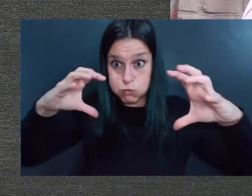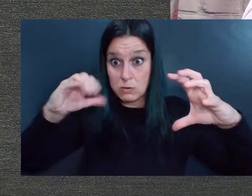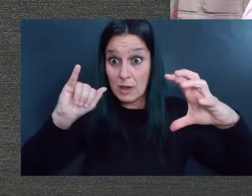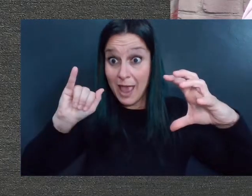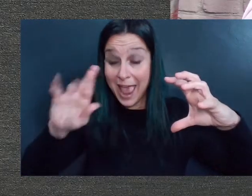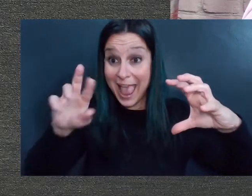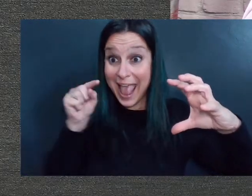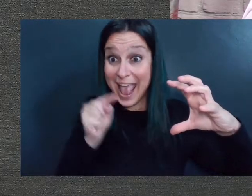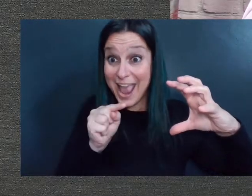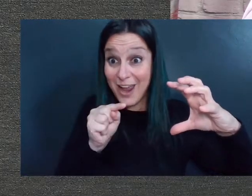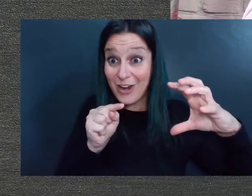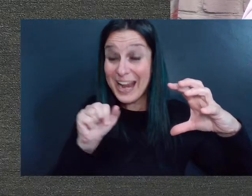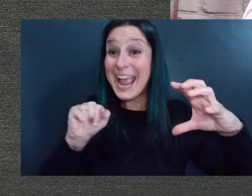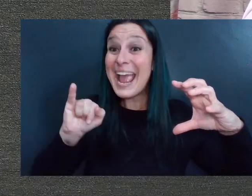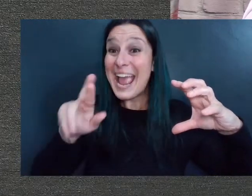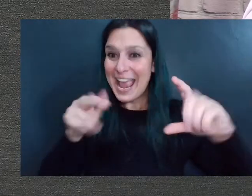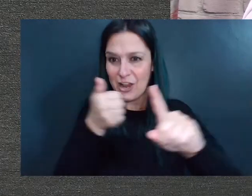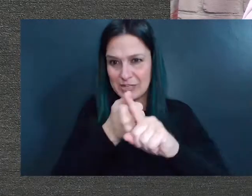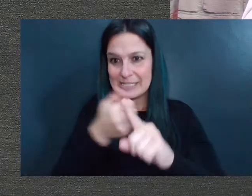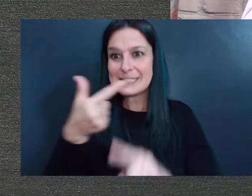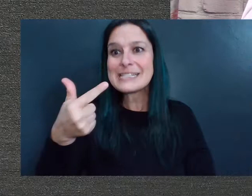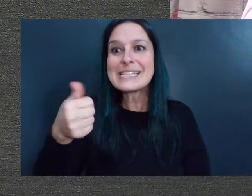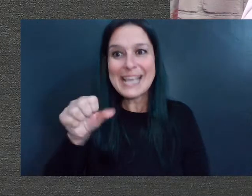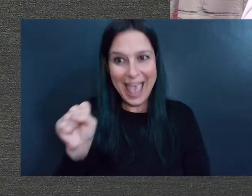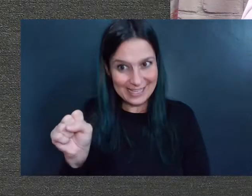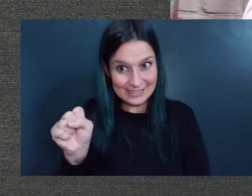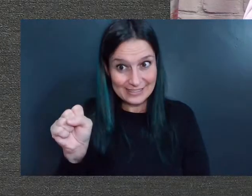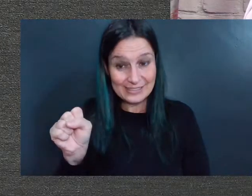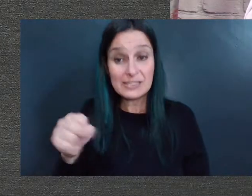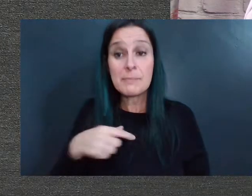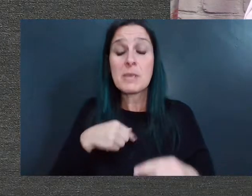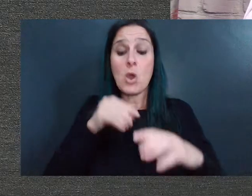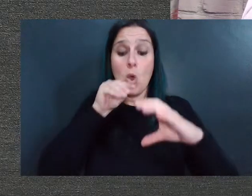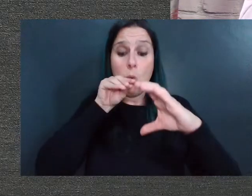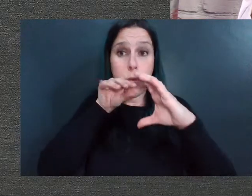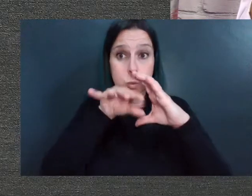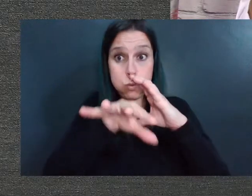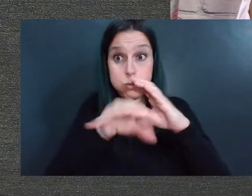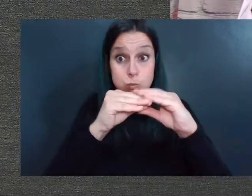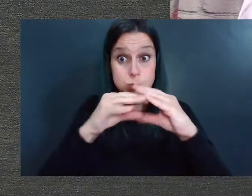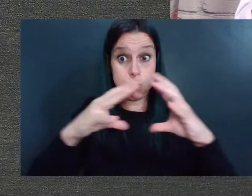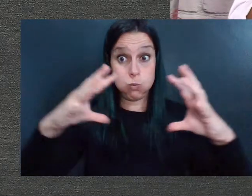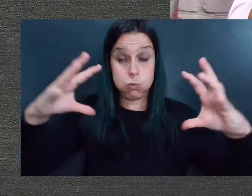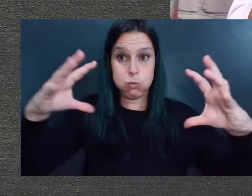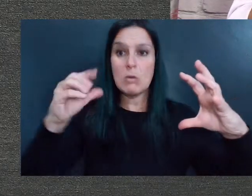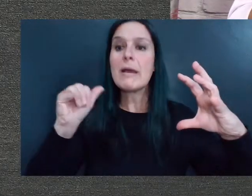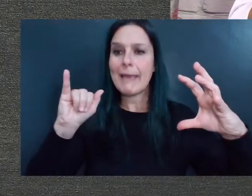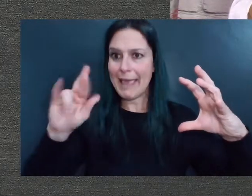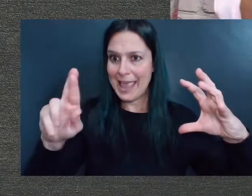And so air is a gas. The air that I blew out, it's in here and there's air all around us. That's what we breathe.